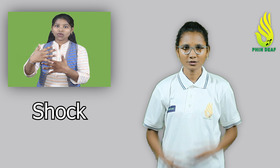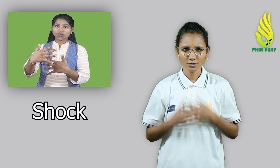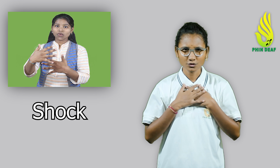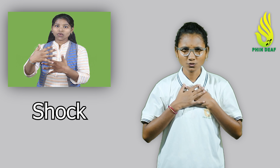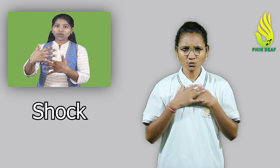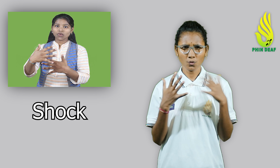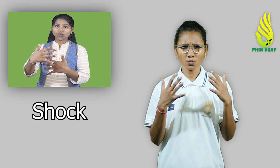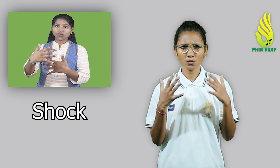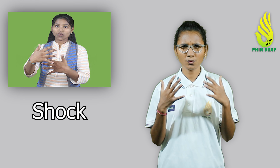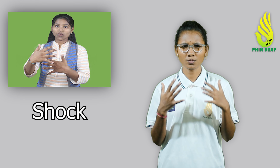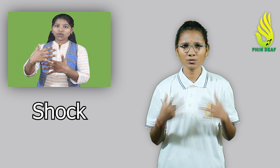Shock